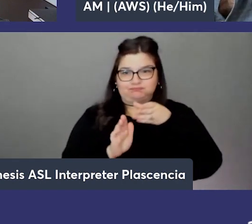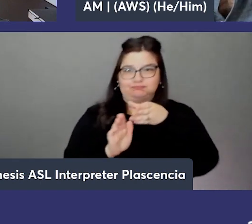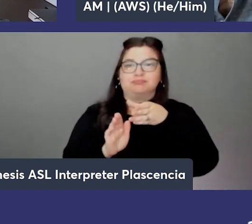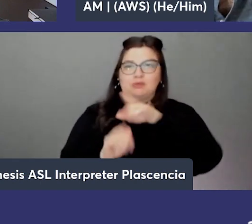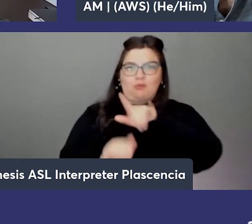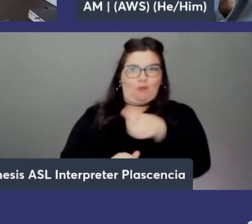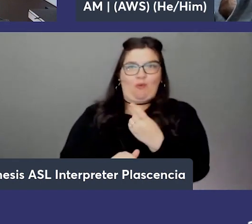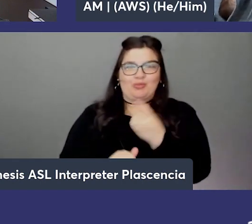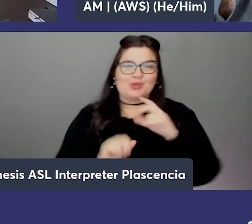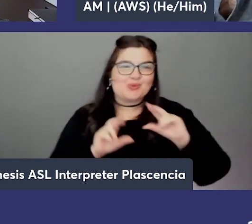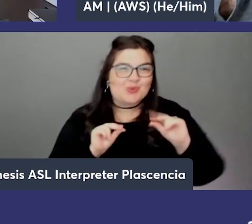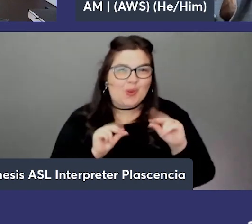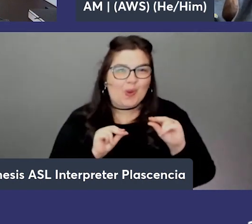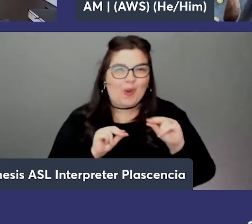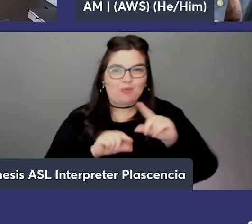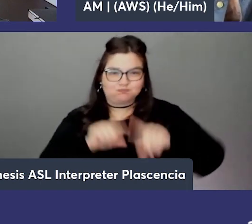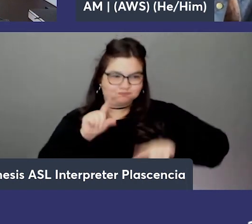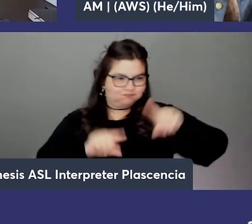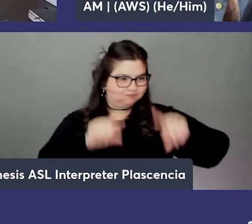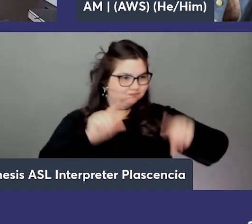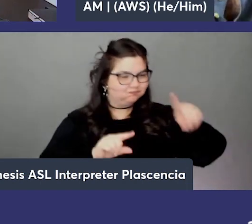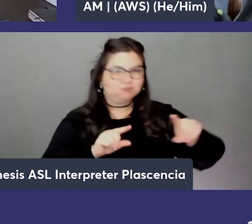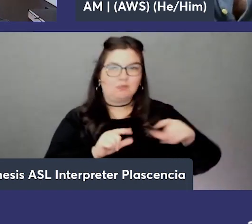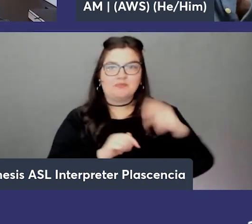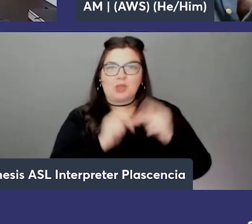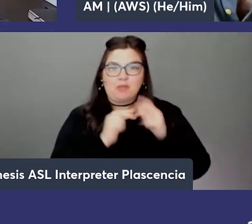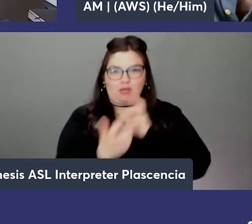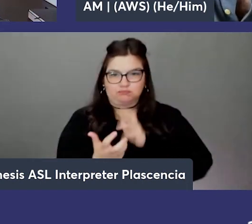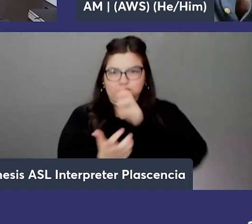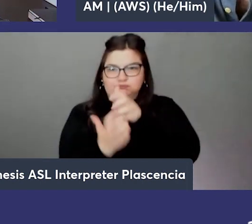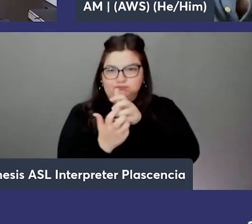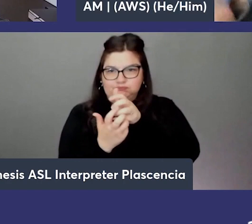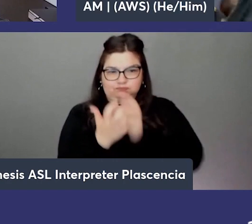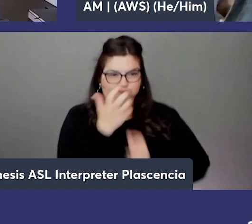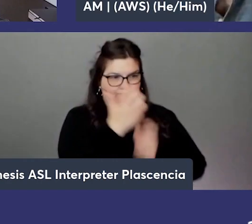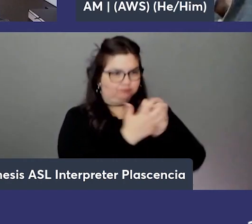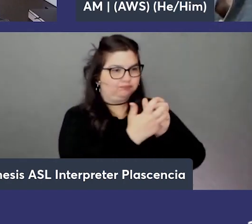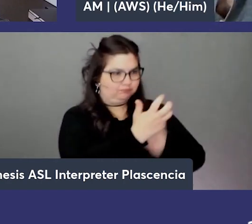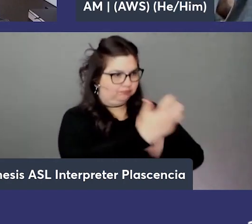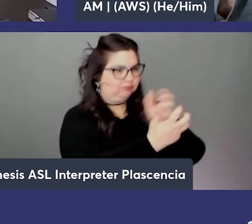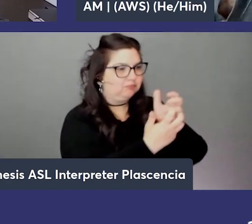Like you build, for what's right, for the workload. And as you're building out,